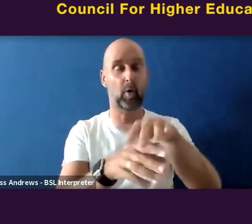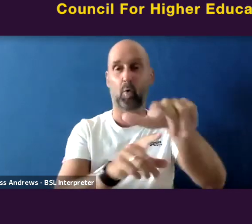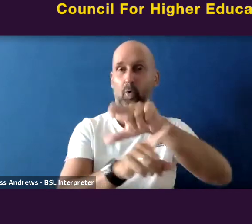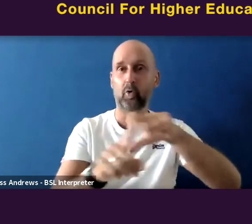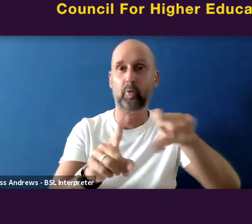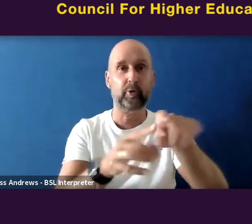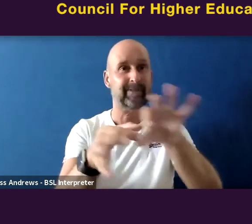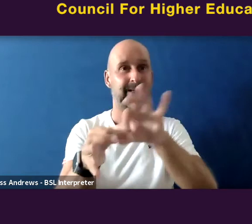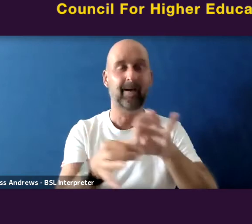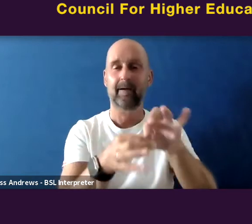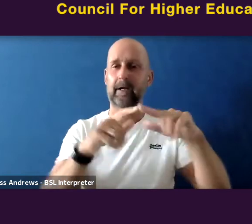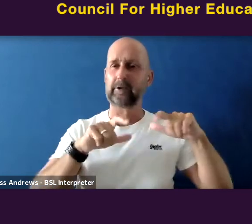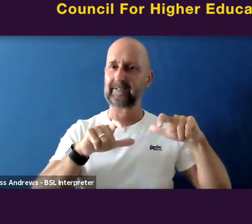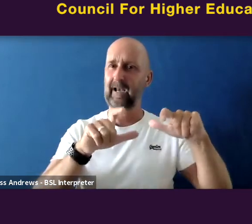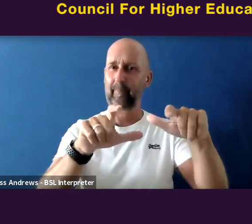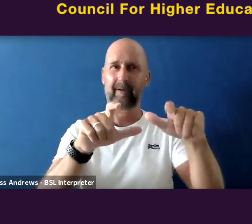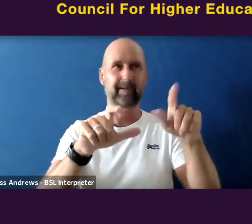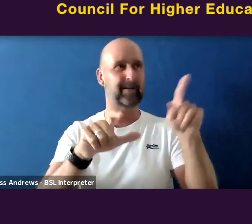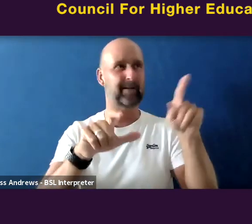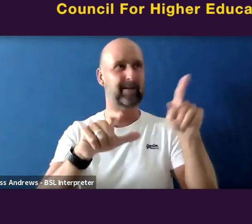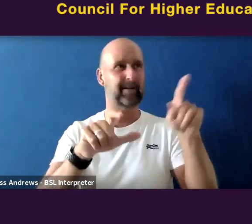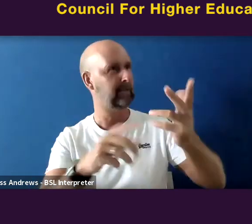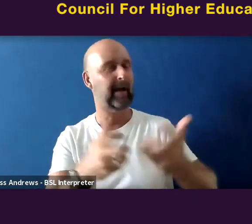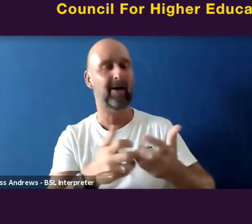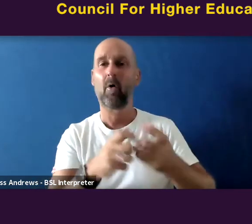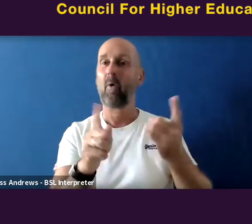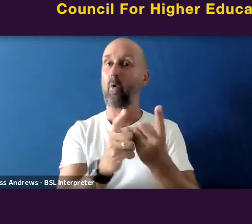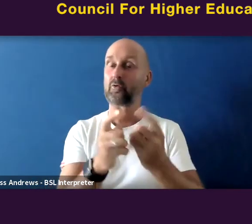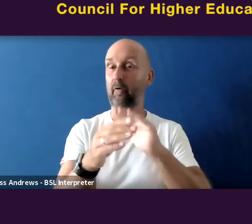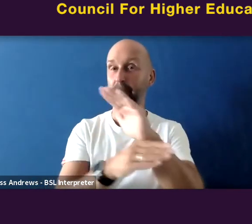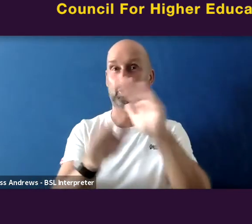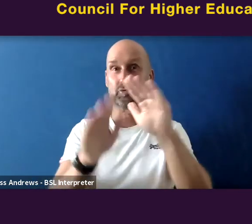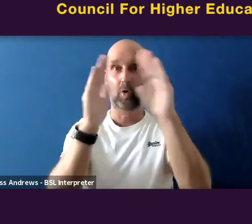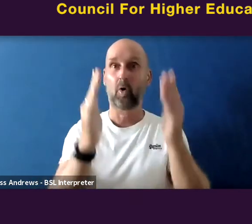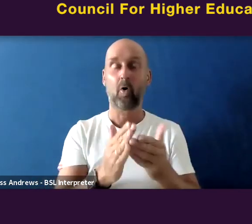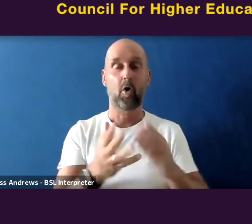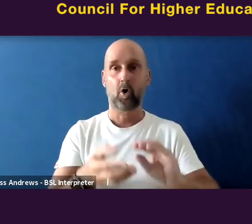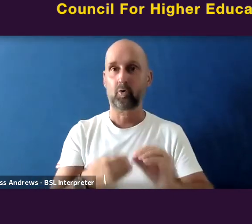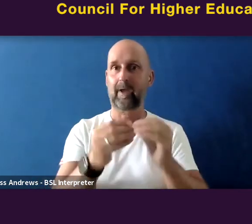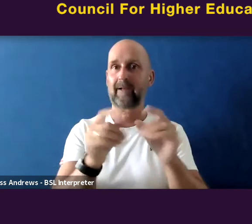sustainability; and global opportunities including creative and digital technology.